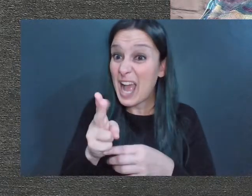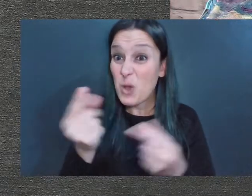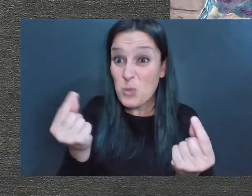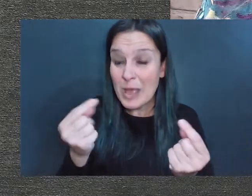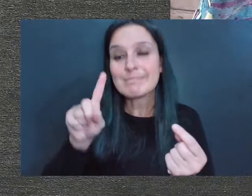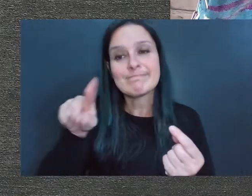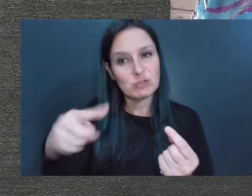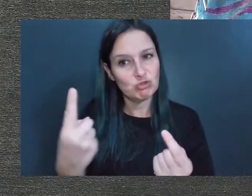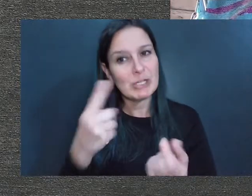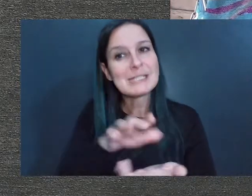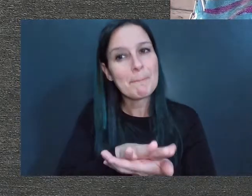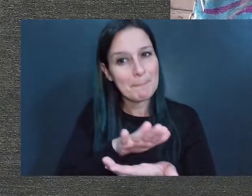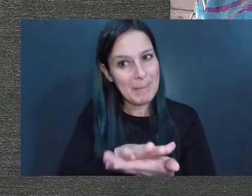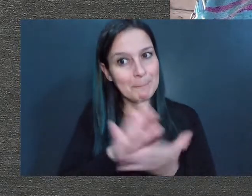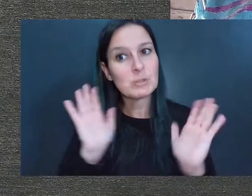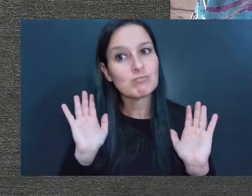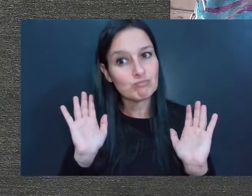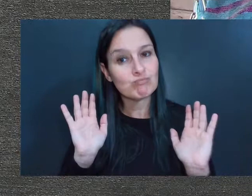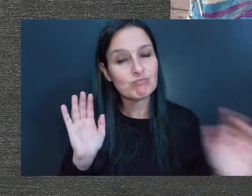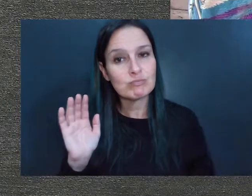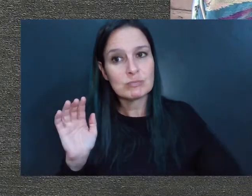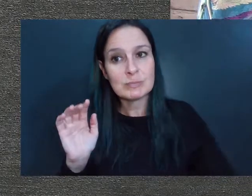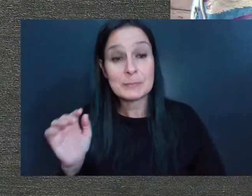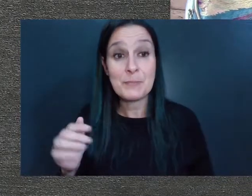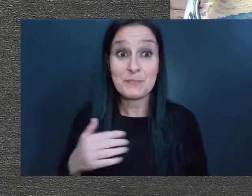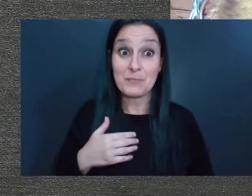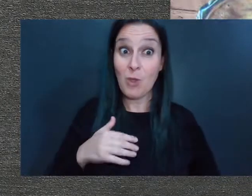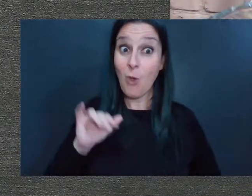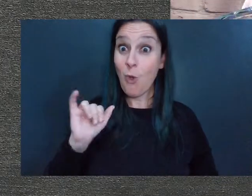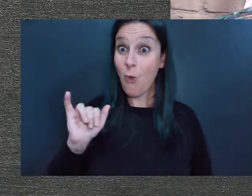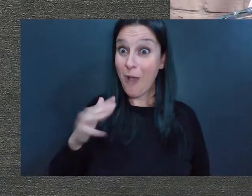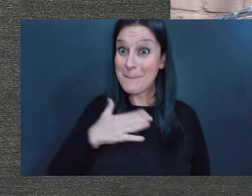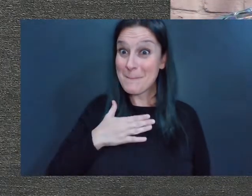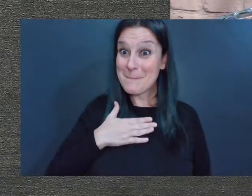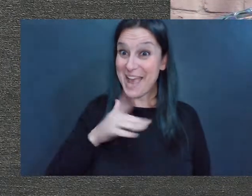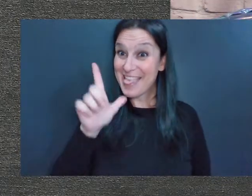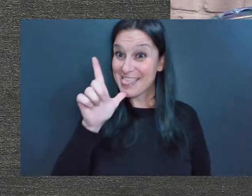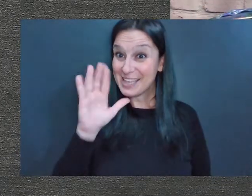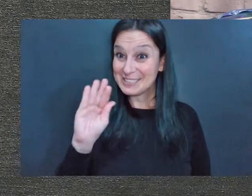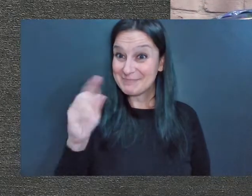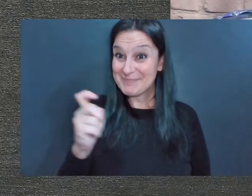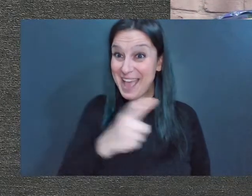Let's see. Oh, I have my lunch box.